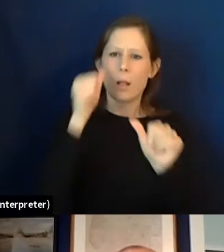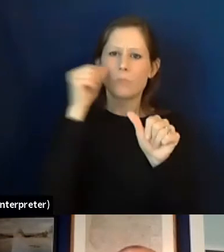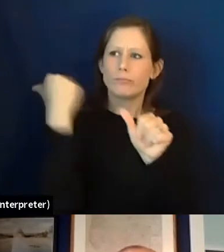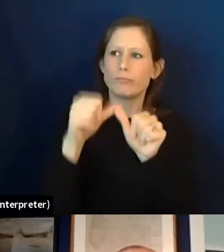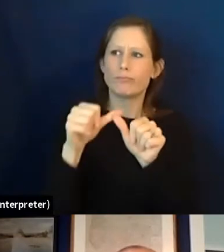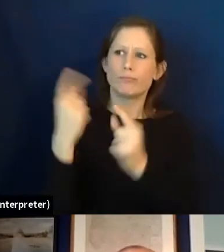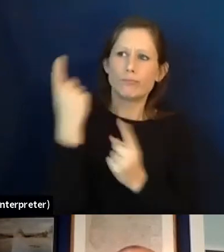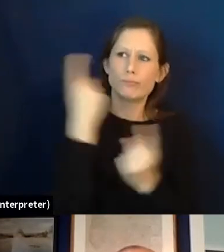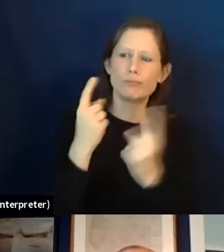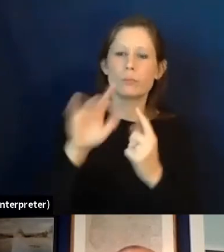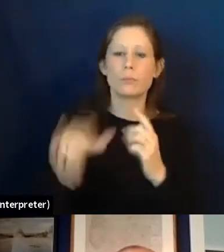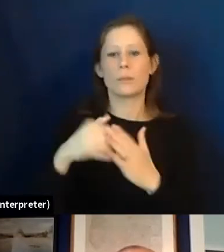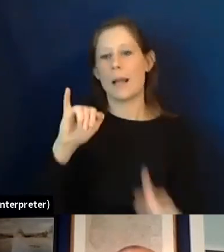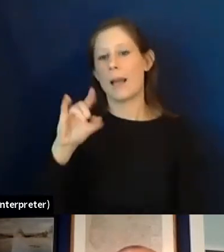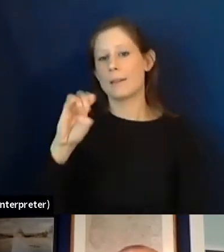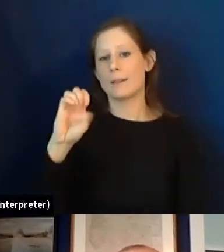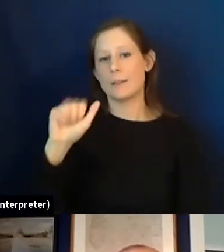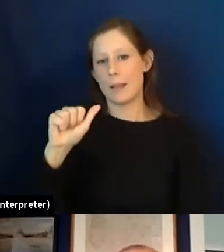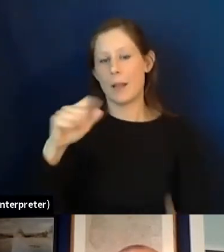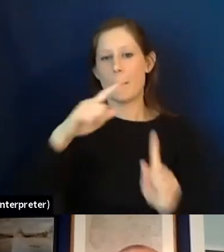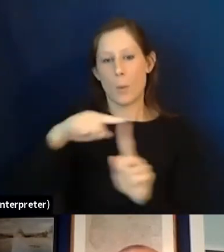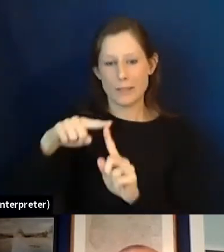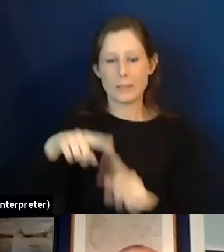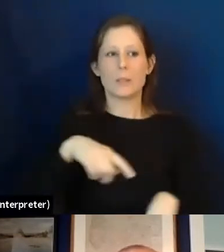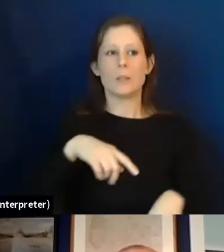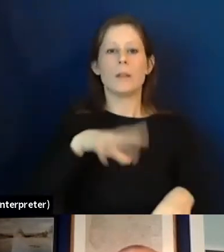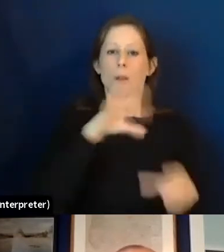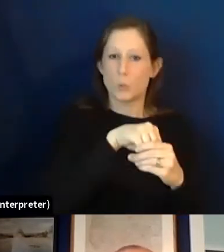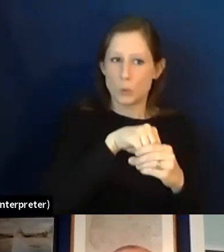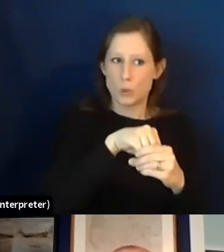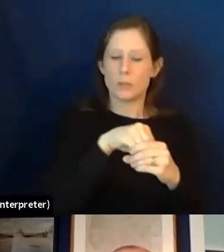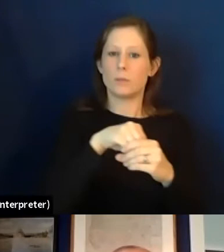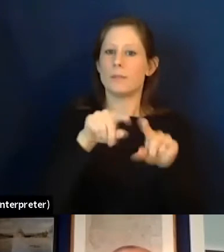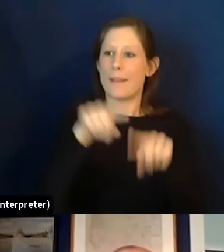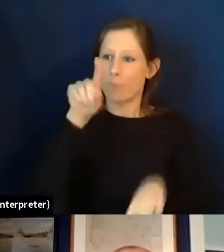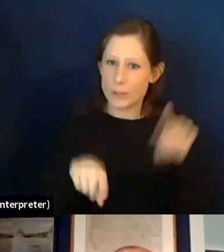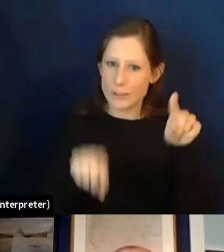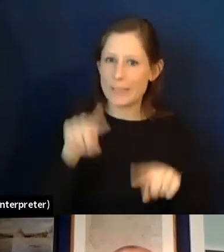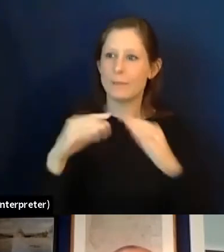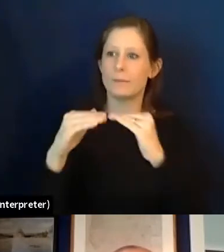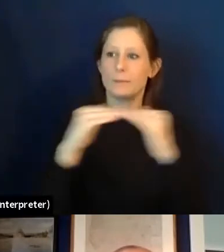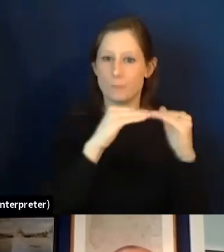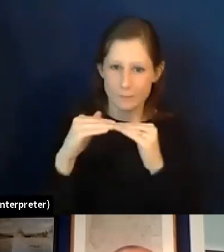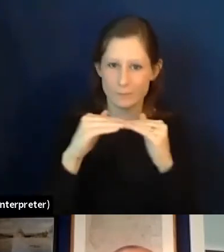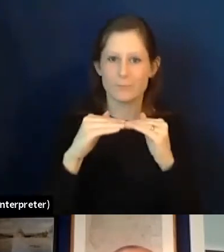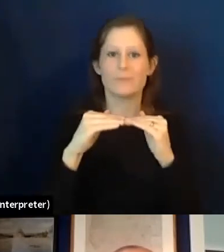idea points inclusion diversity equity and accessibility um and joan's got a question